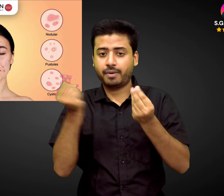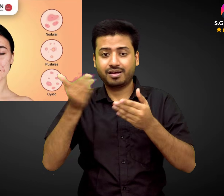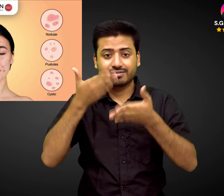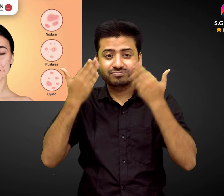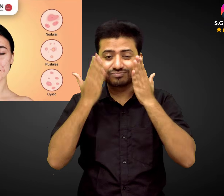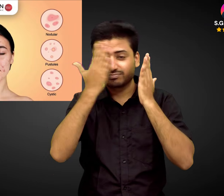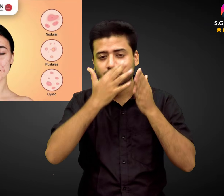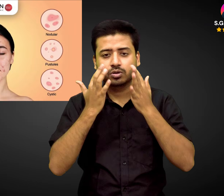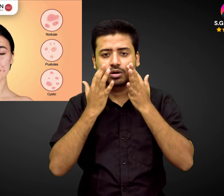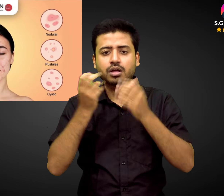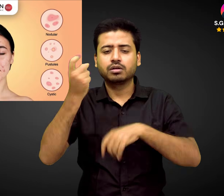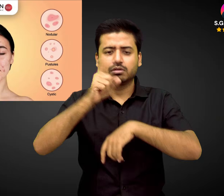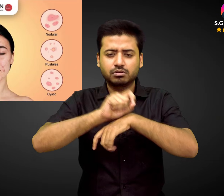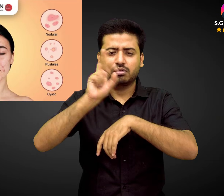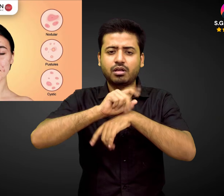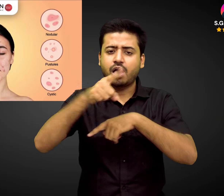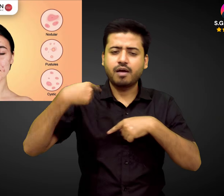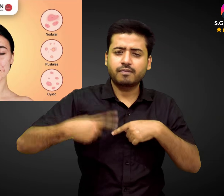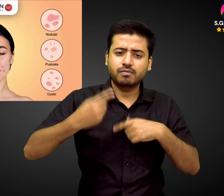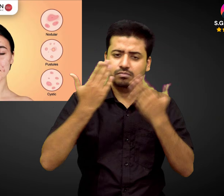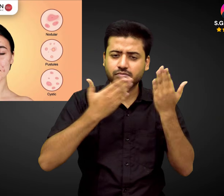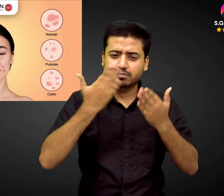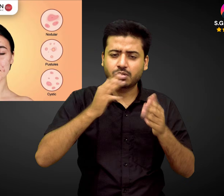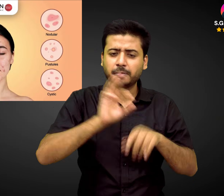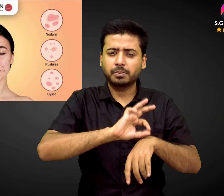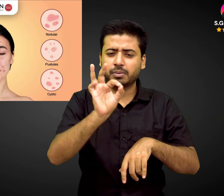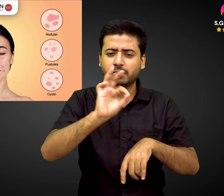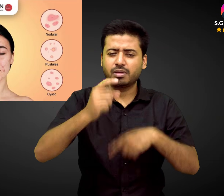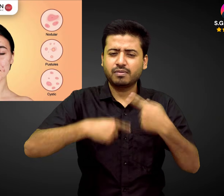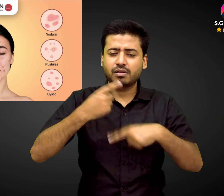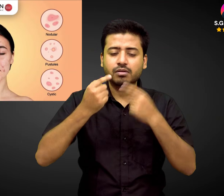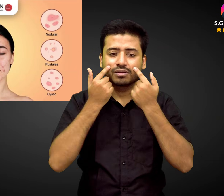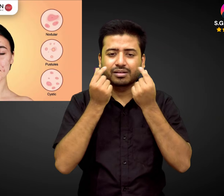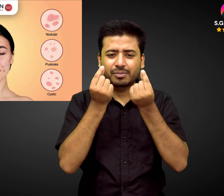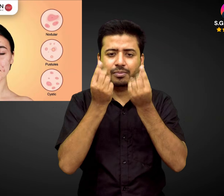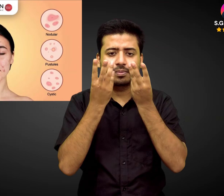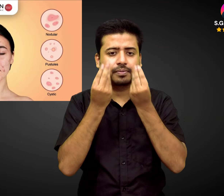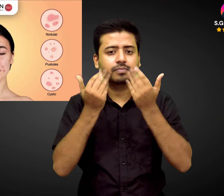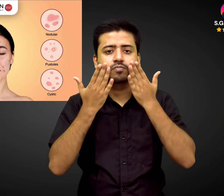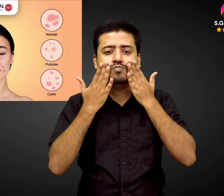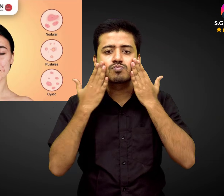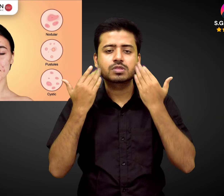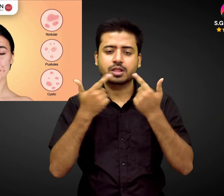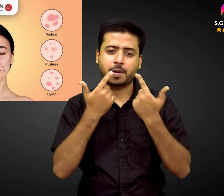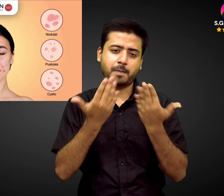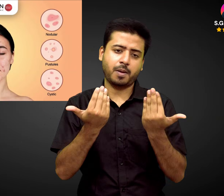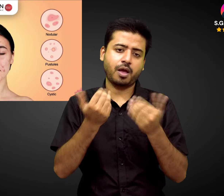secret in Asian skincare regimens for centuries. Famously utilized by Japanese geishas to achieve a